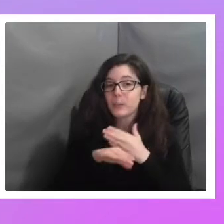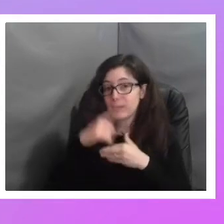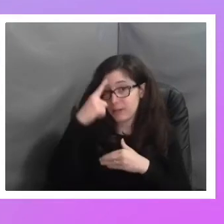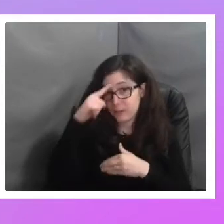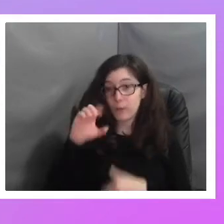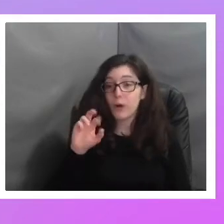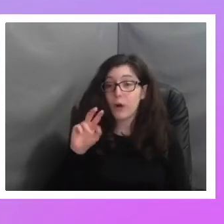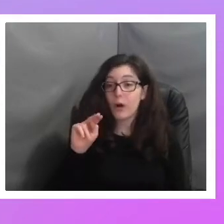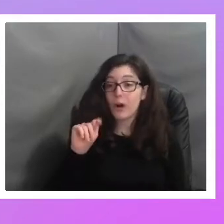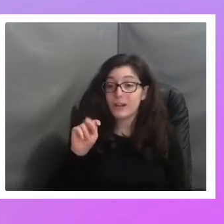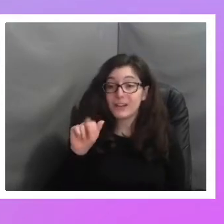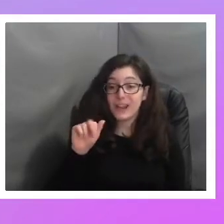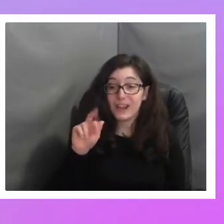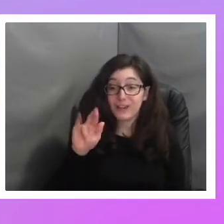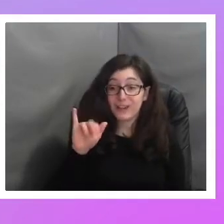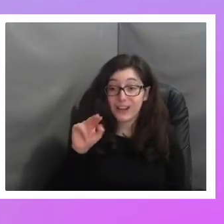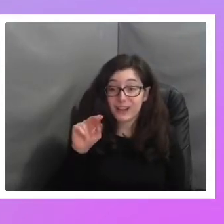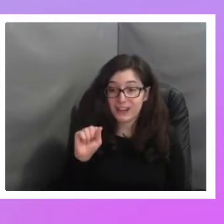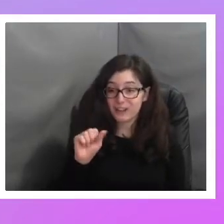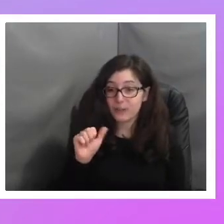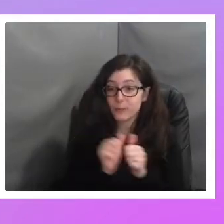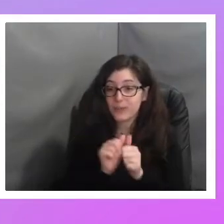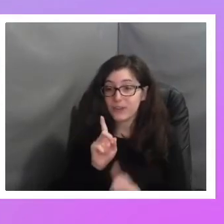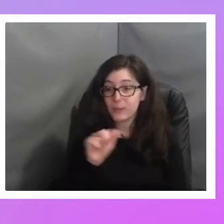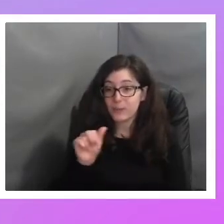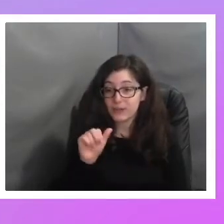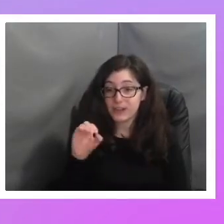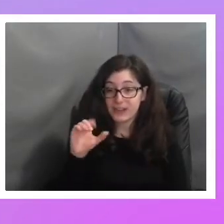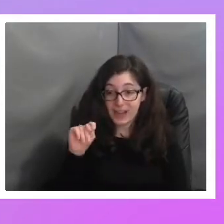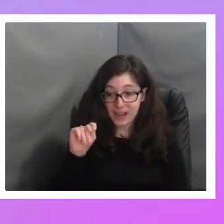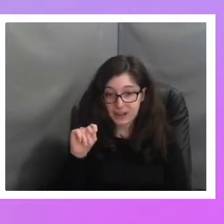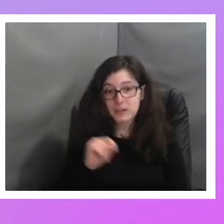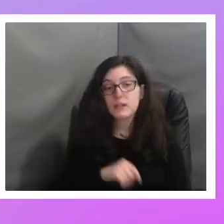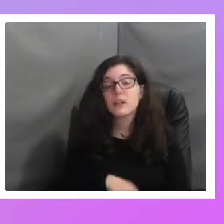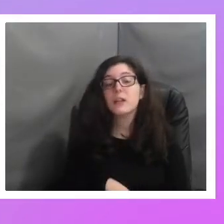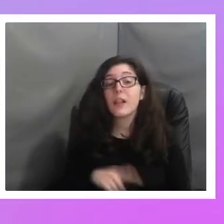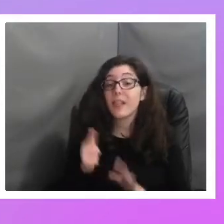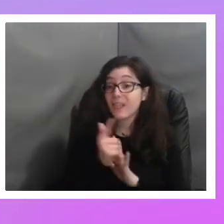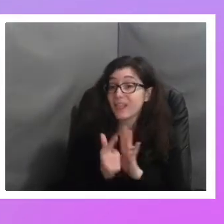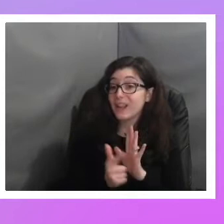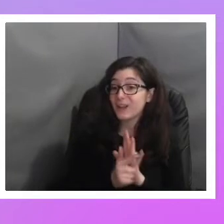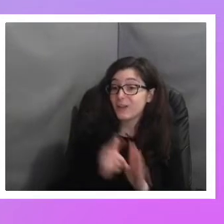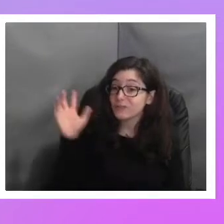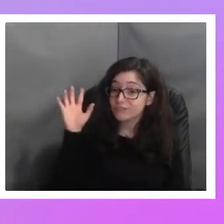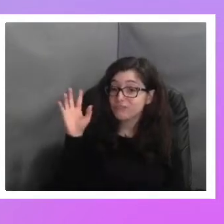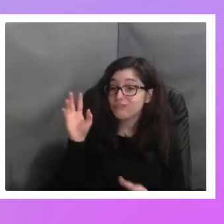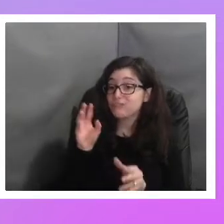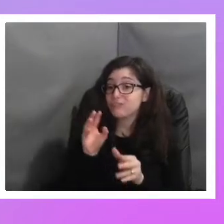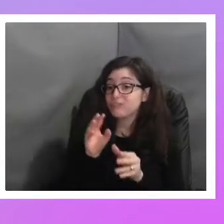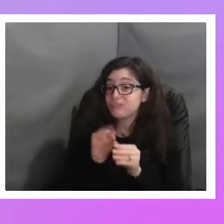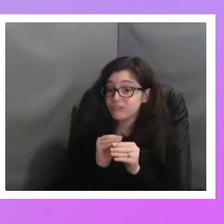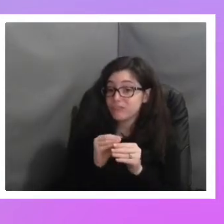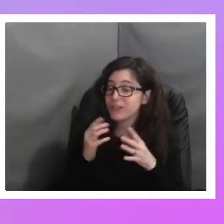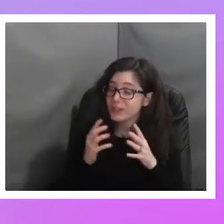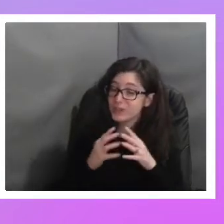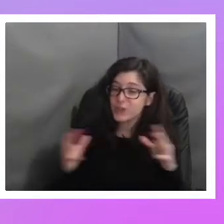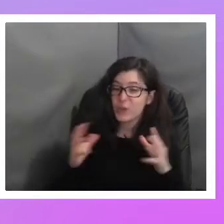because this has really, in a legal way, incorporated much of the learning that we've done through the Americans with Disabilities Act